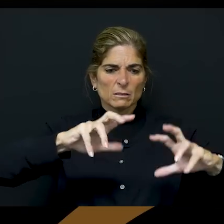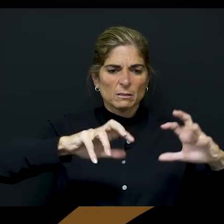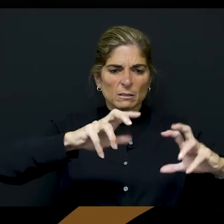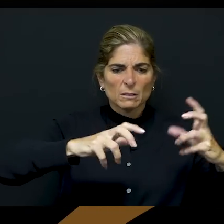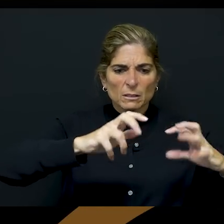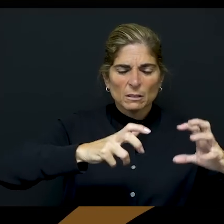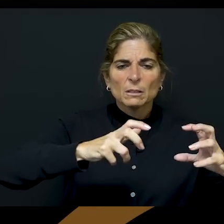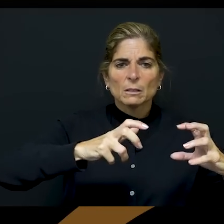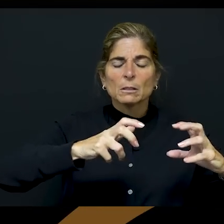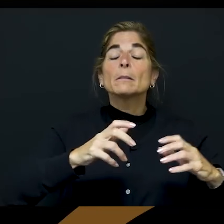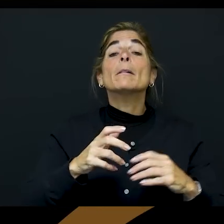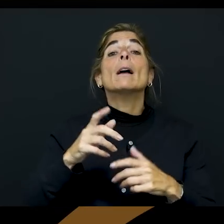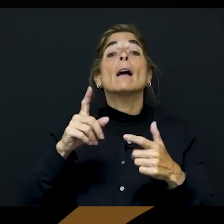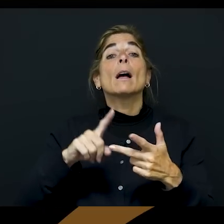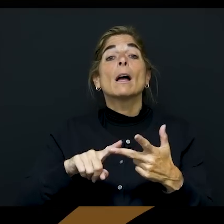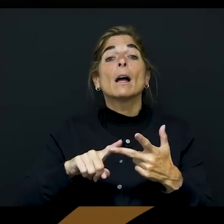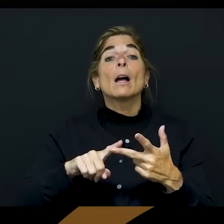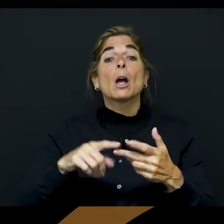And then I asked them to open our box of laundry detergent.